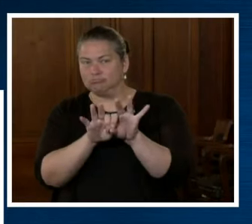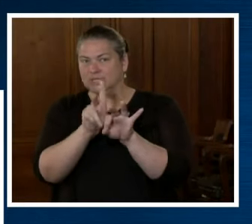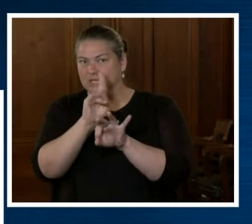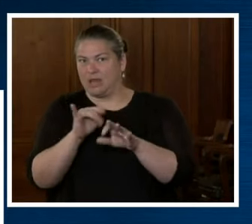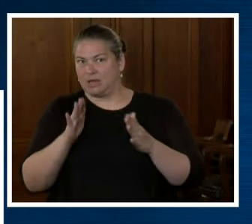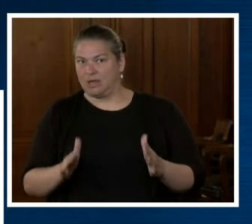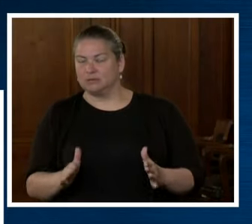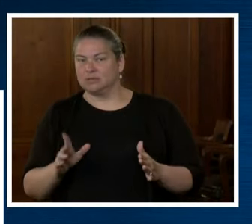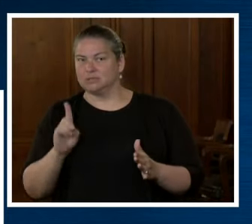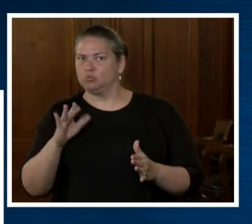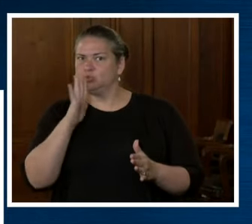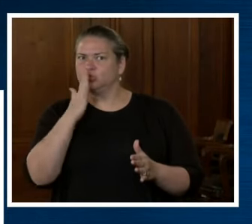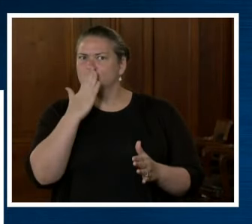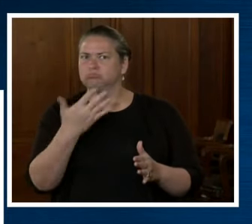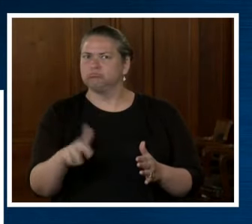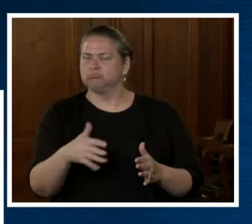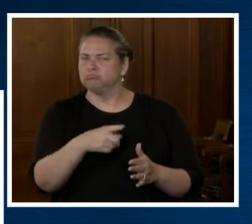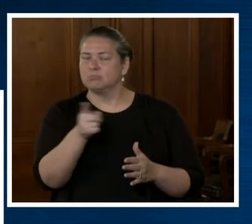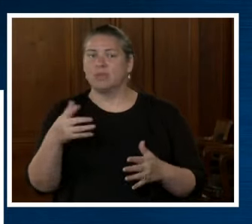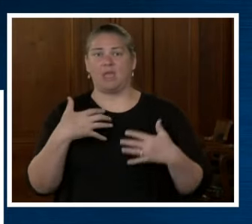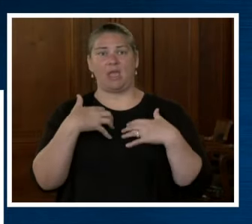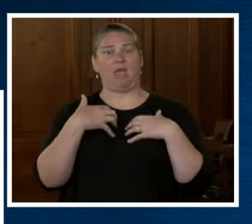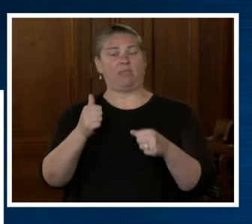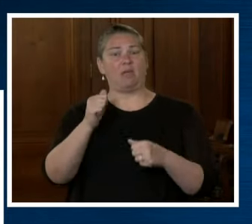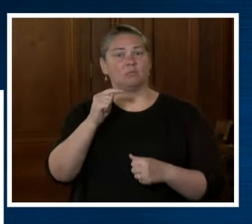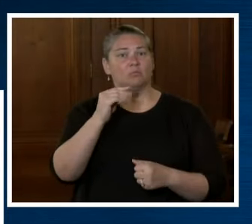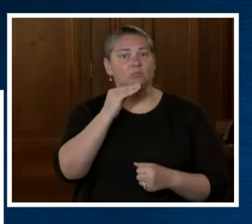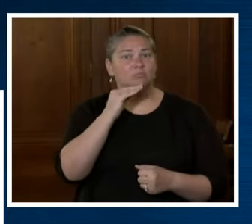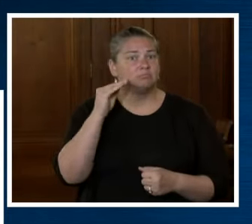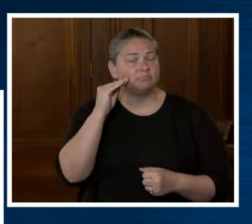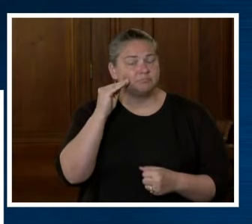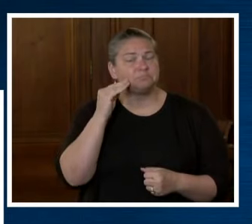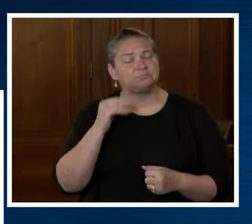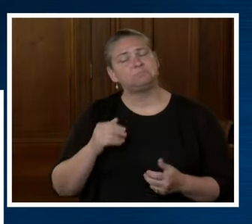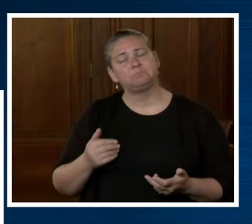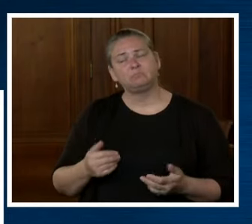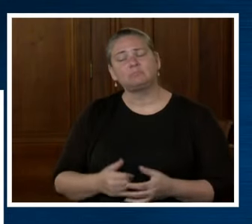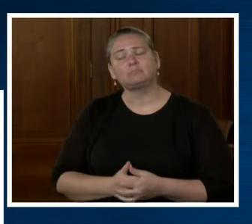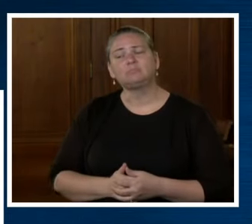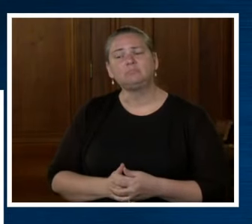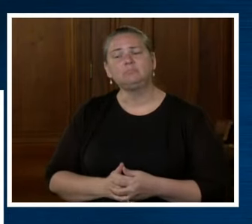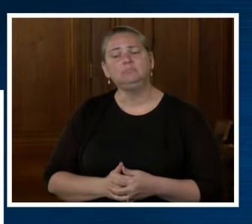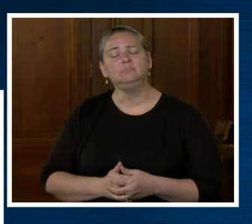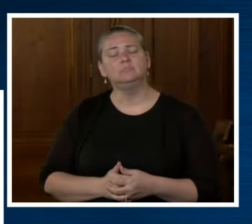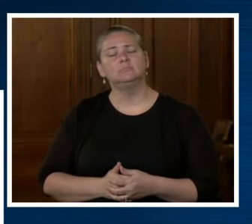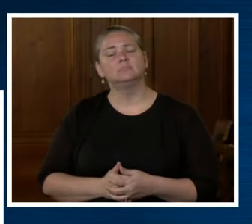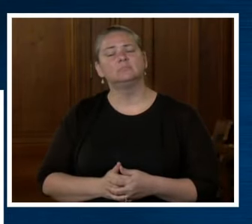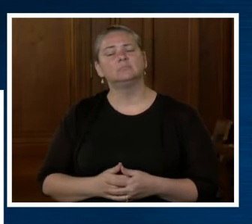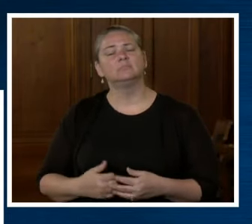CDC ABOUT THE AGGRESSIVELY ACTIONS.